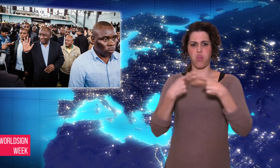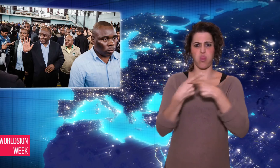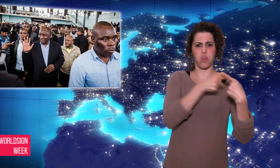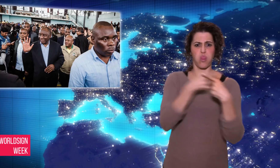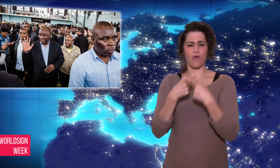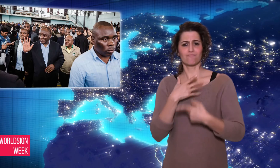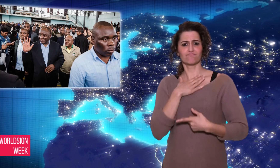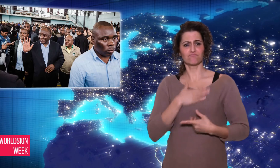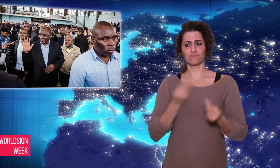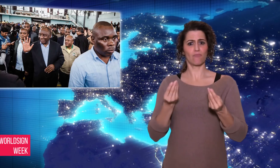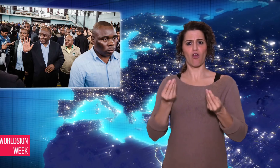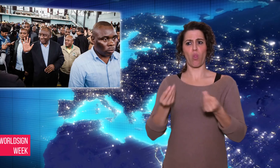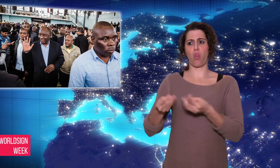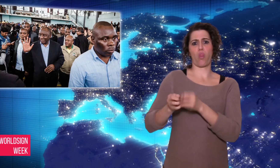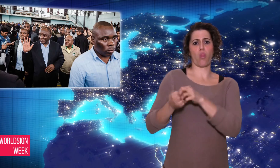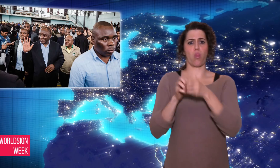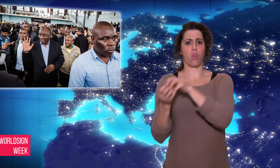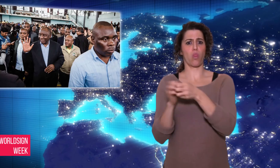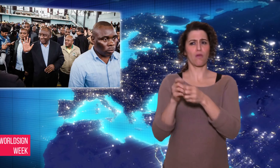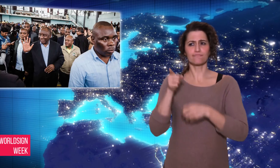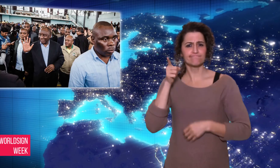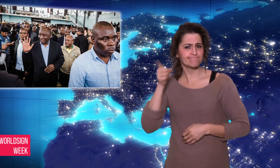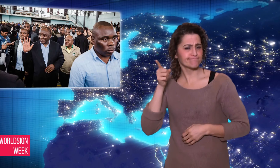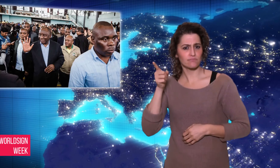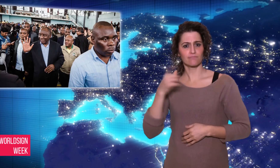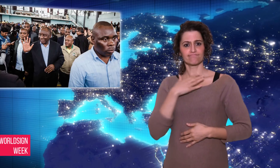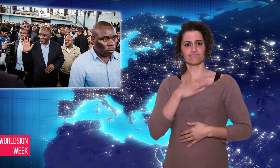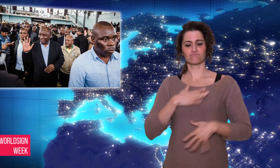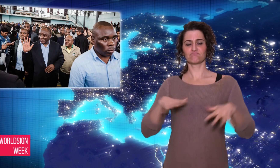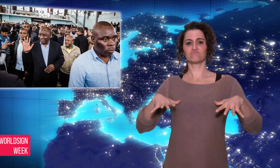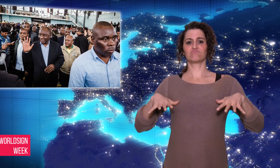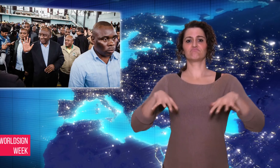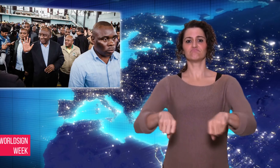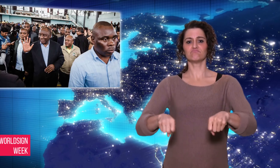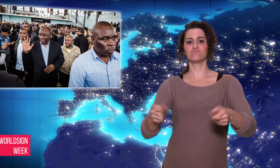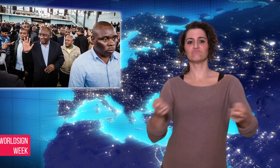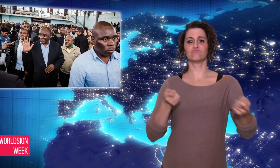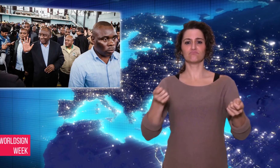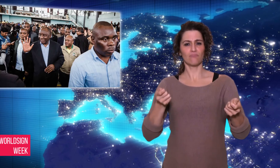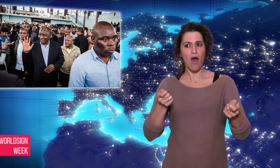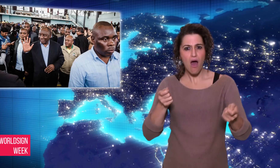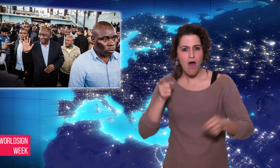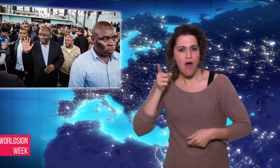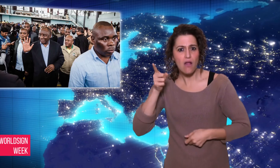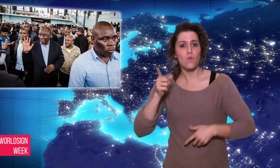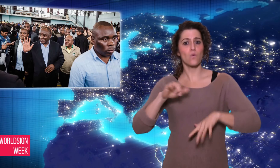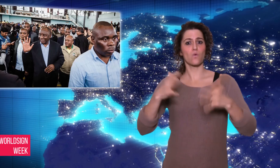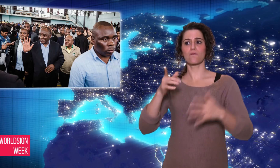party. One member, who went into